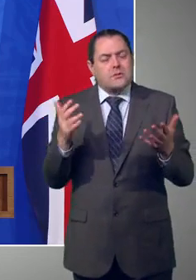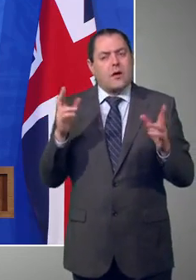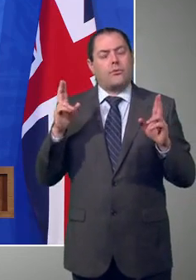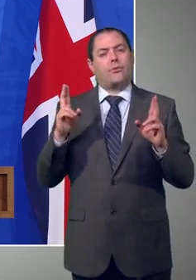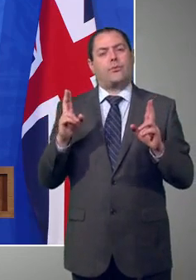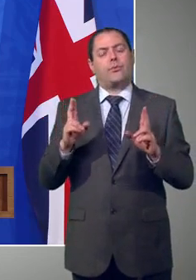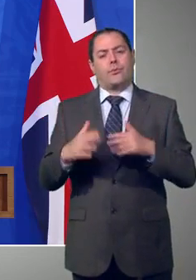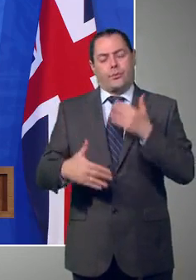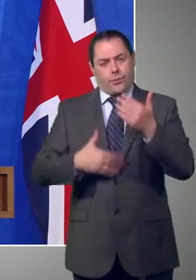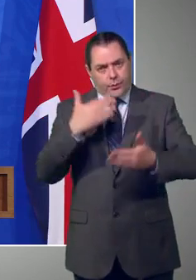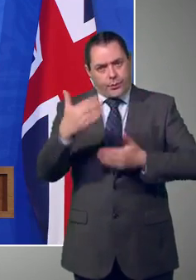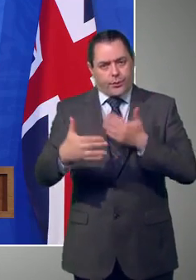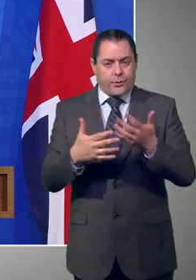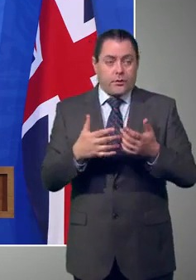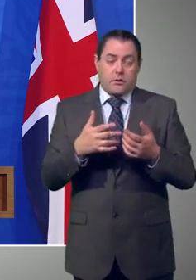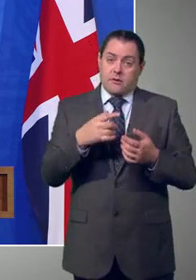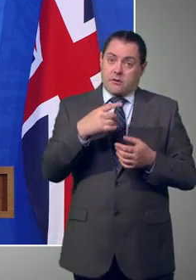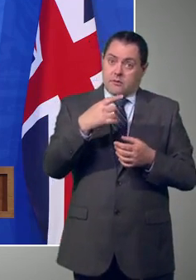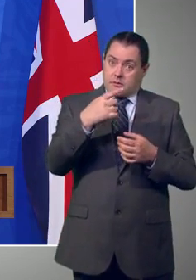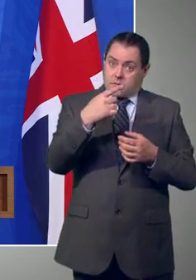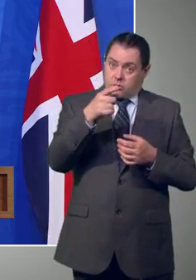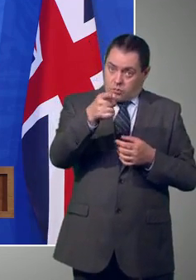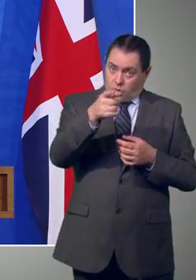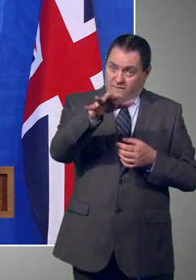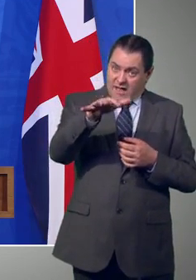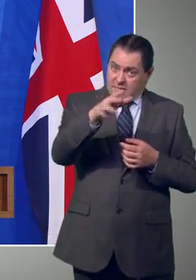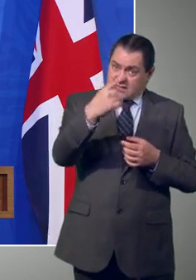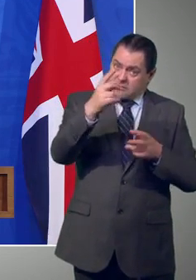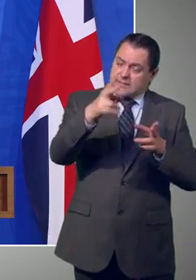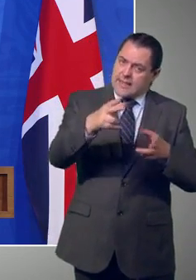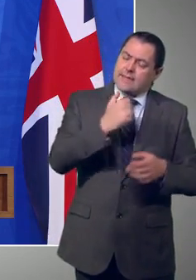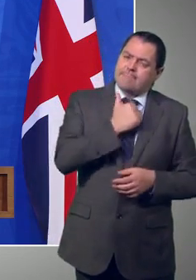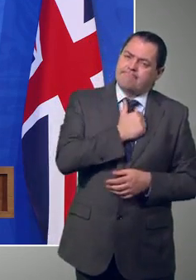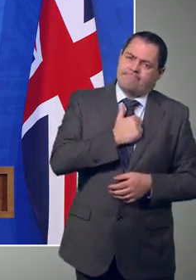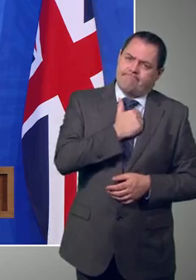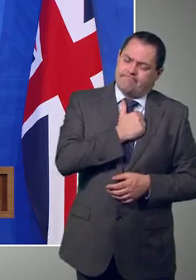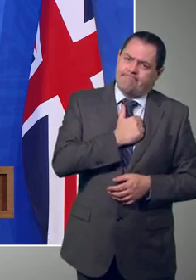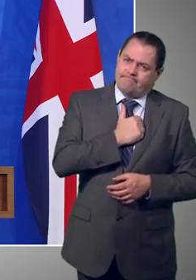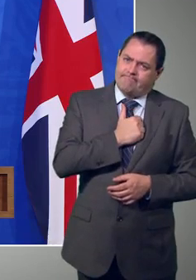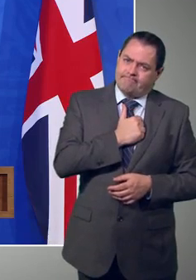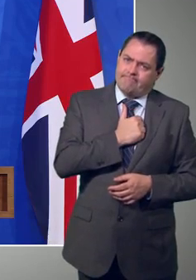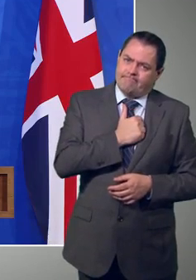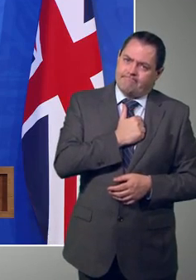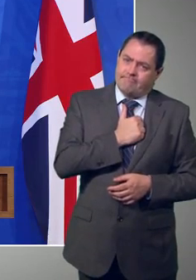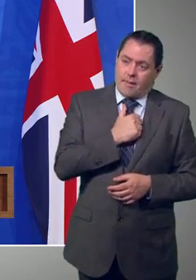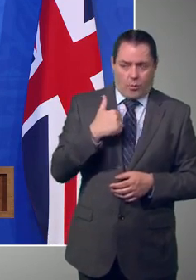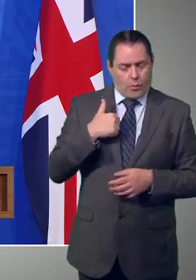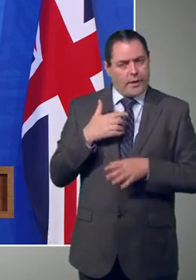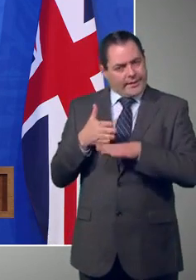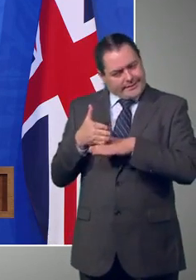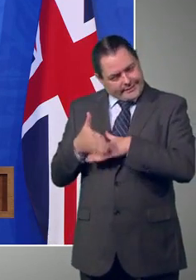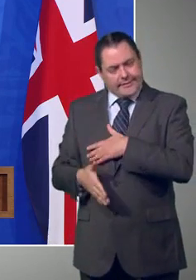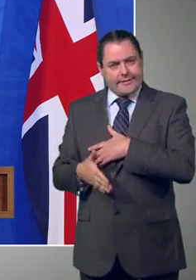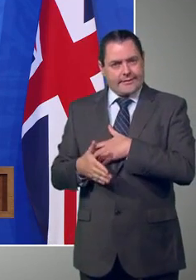ones, but all I can say is that we. To do everything we